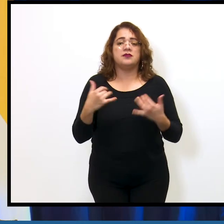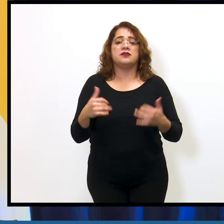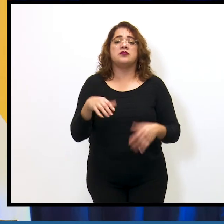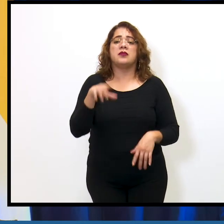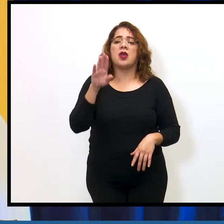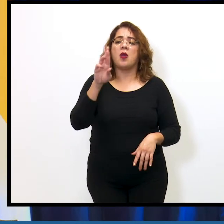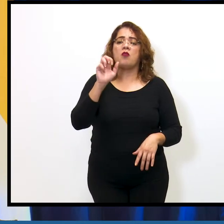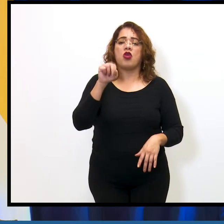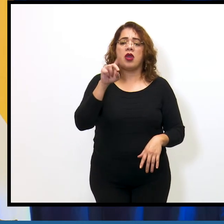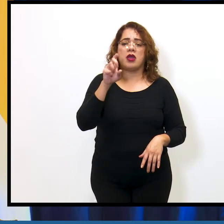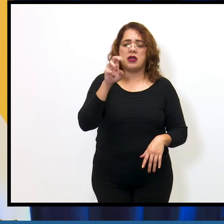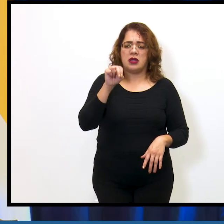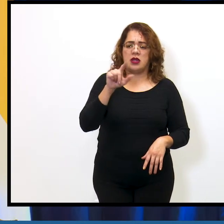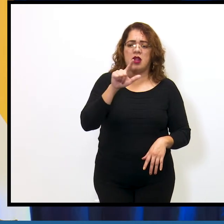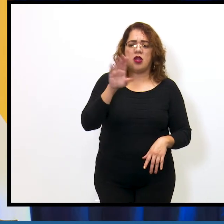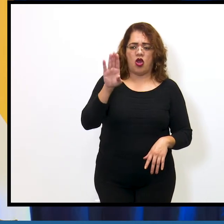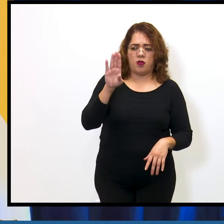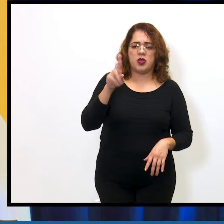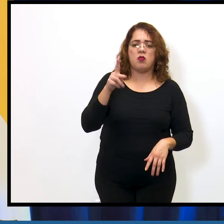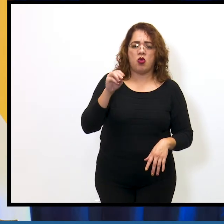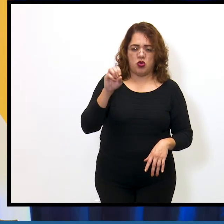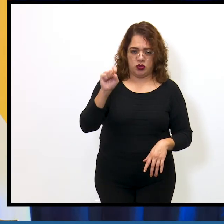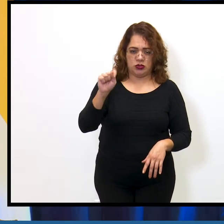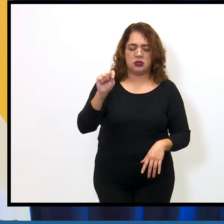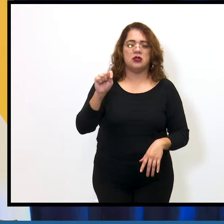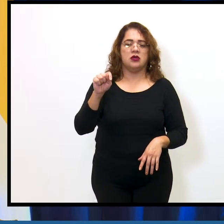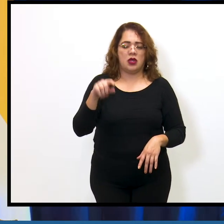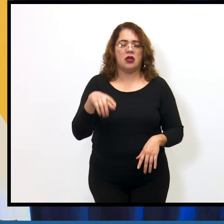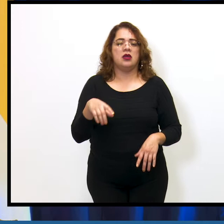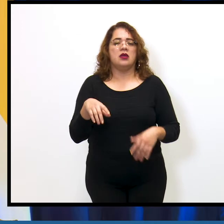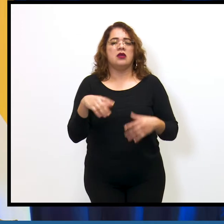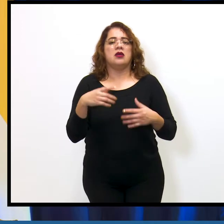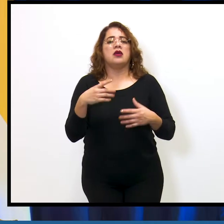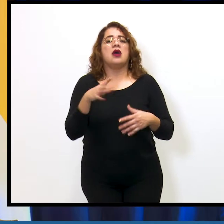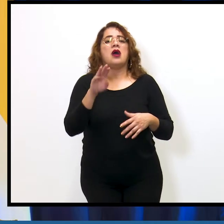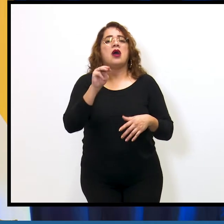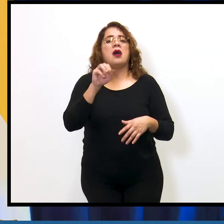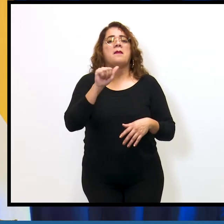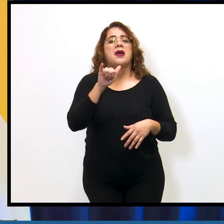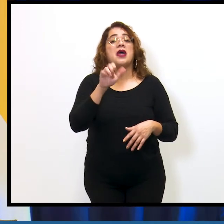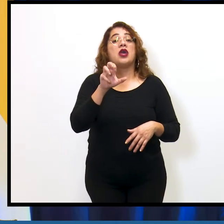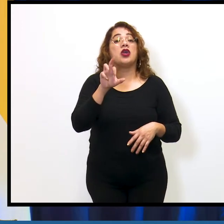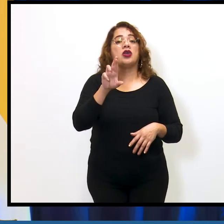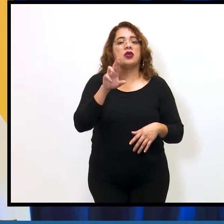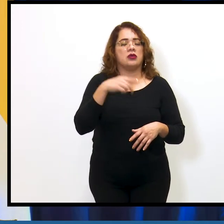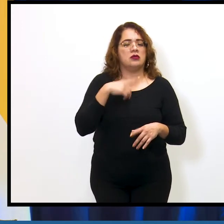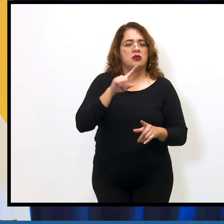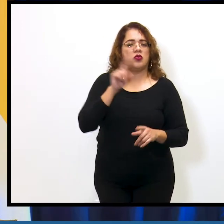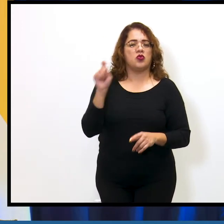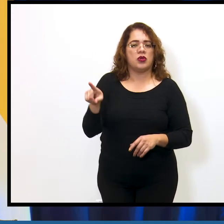Hi everyone thank you for taking our questions. I also have a question for the mayor. Our hospitals